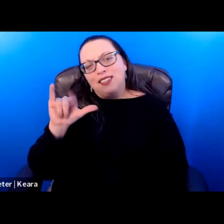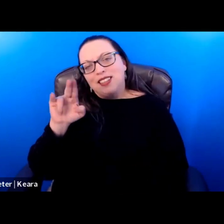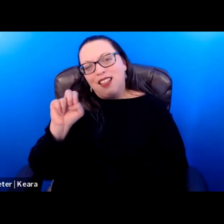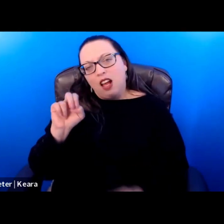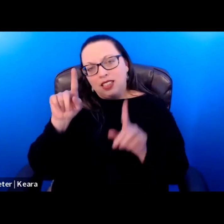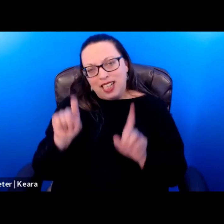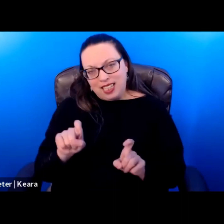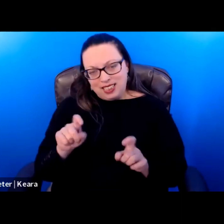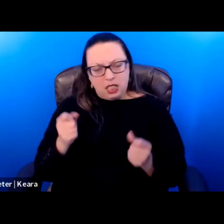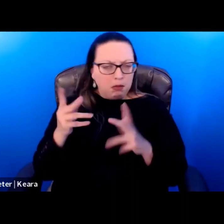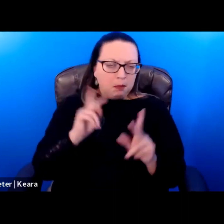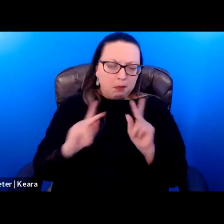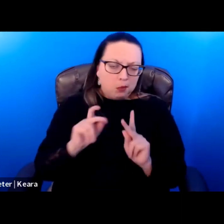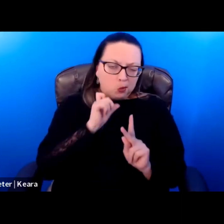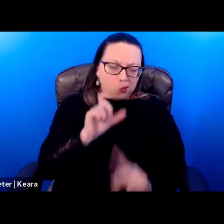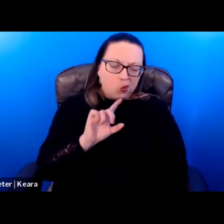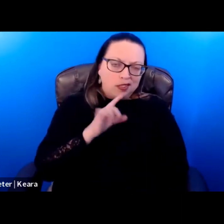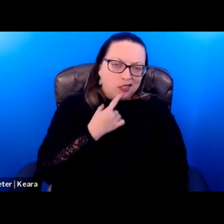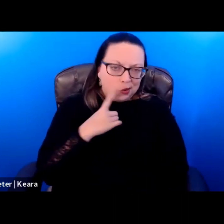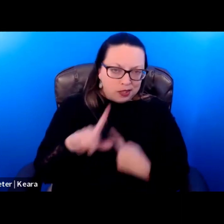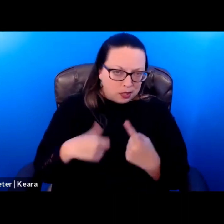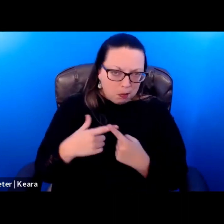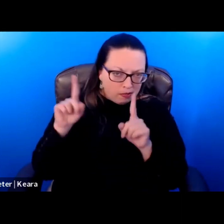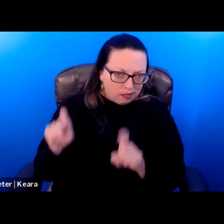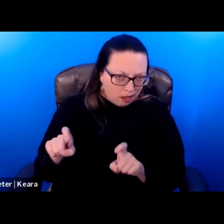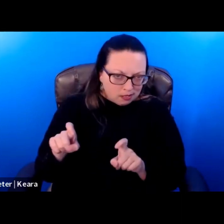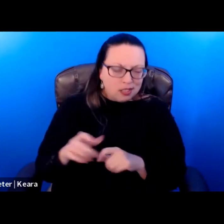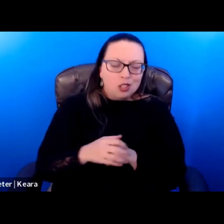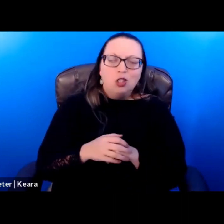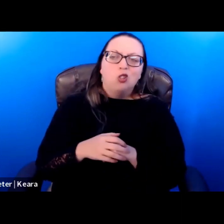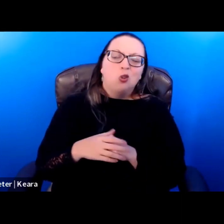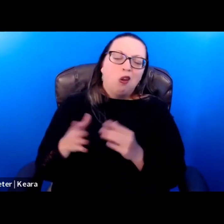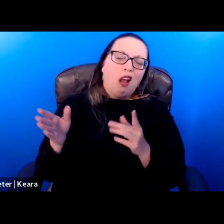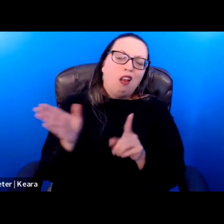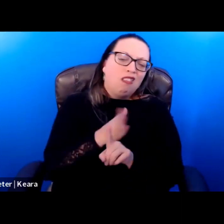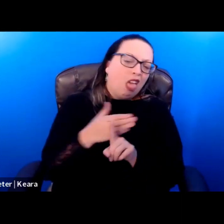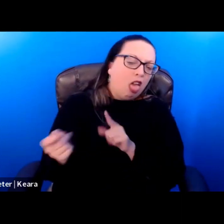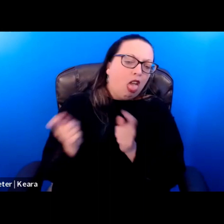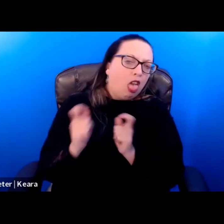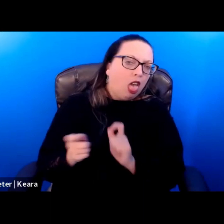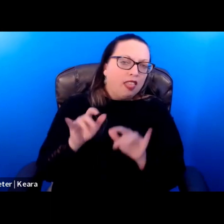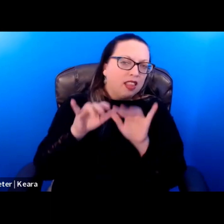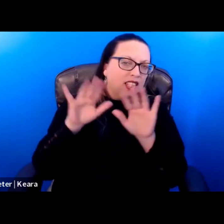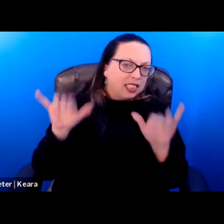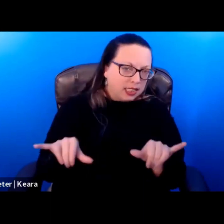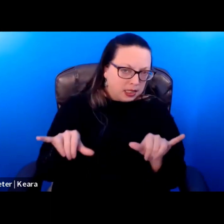test serious. So it was almost manipulating the system. So once I had a concussion, it was almost as if my scores were